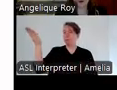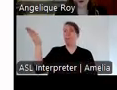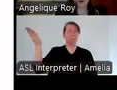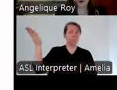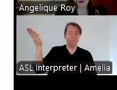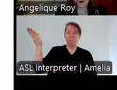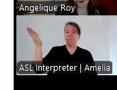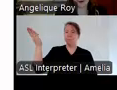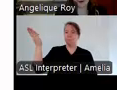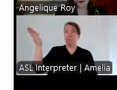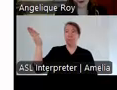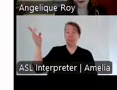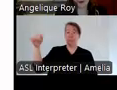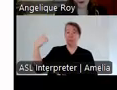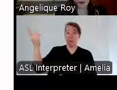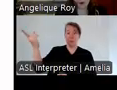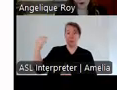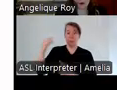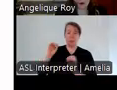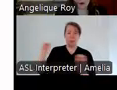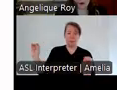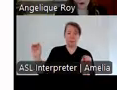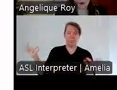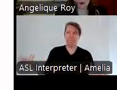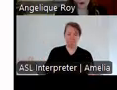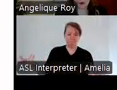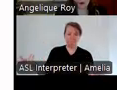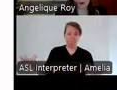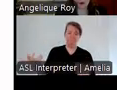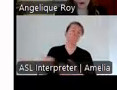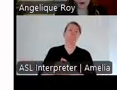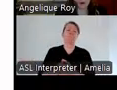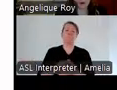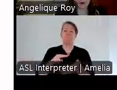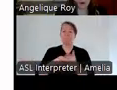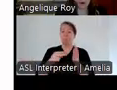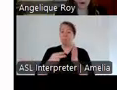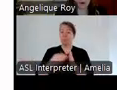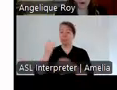this does limit the icons’ usefulness to patrons using screen readers,